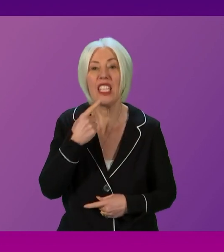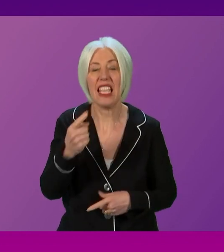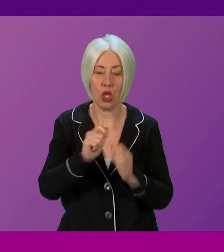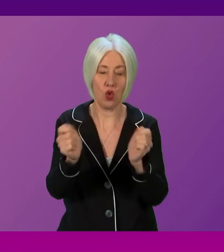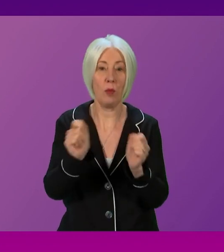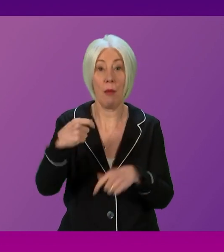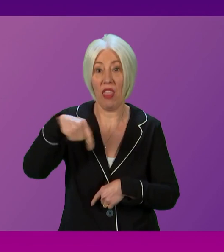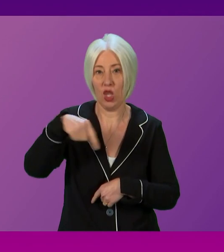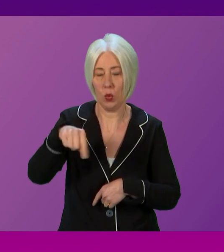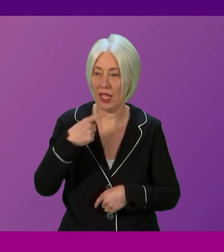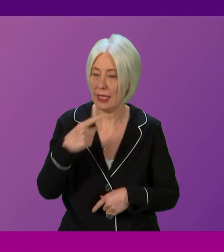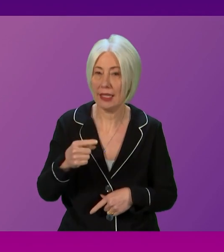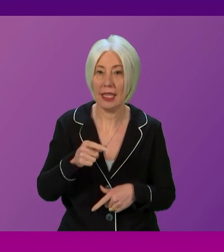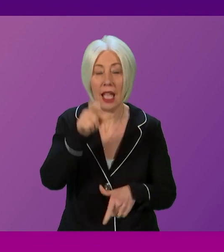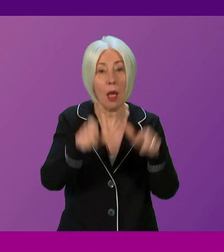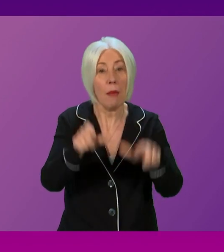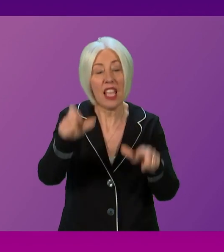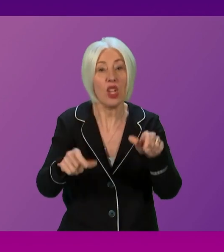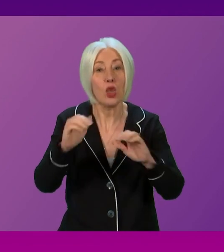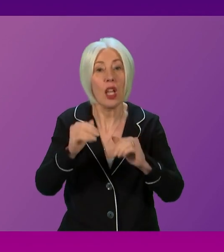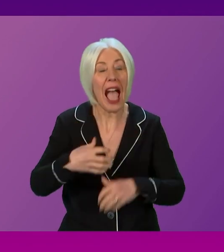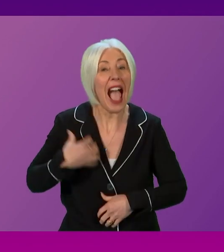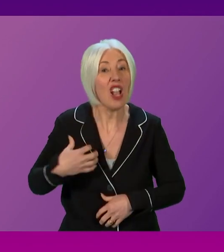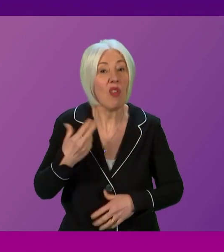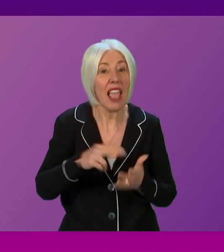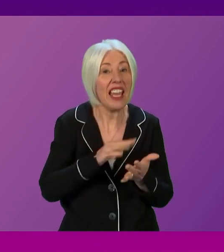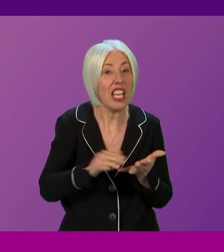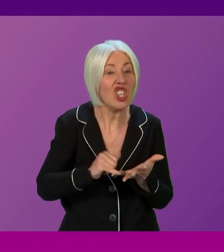“Patients are not angry at the NHS but with the Scottish Government. The First